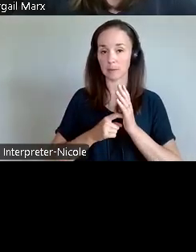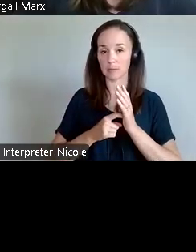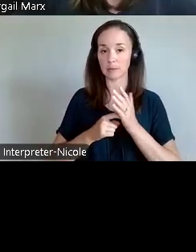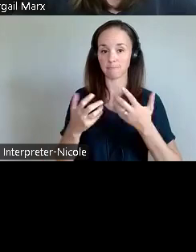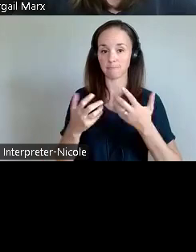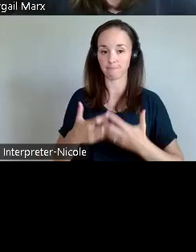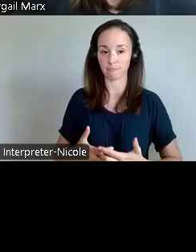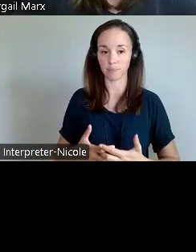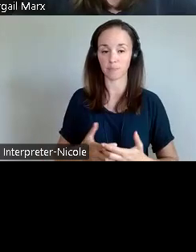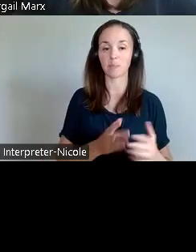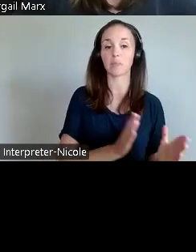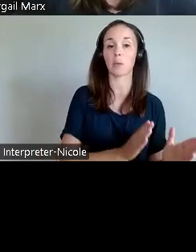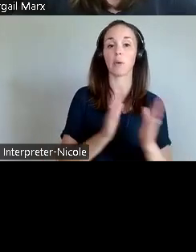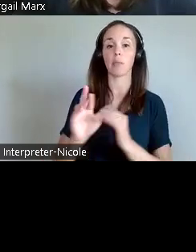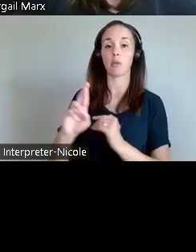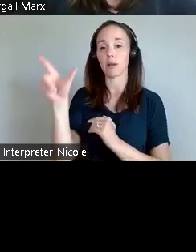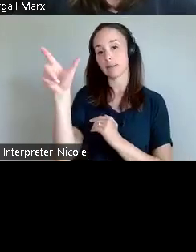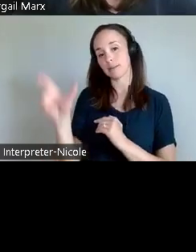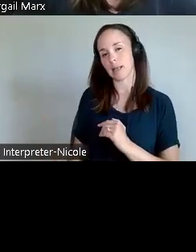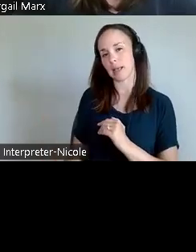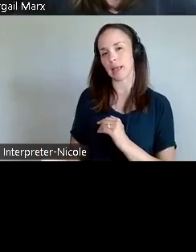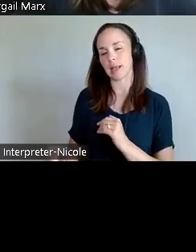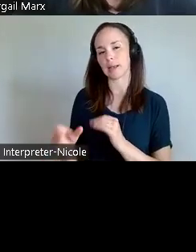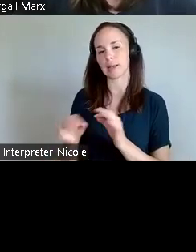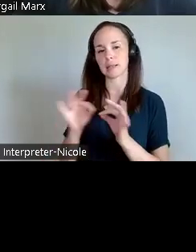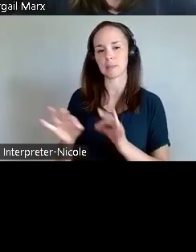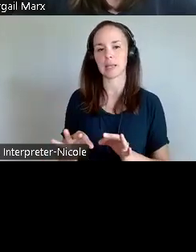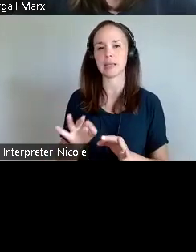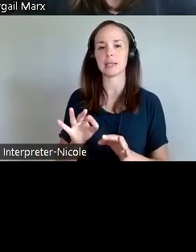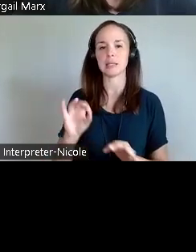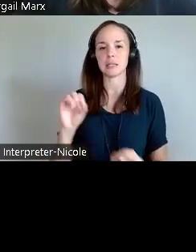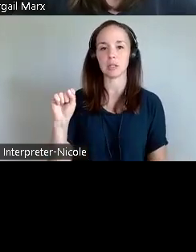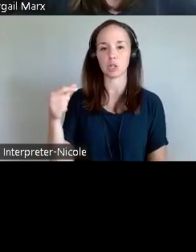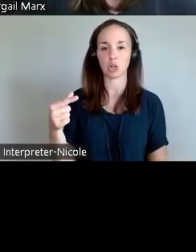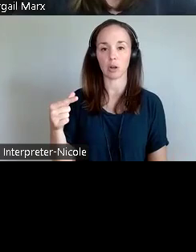side of the slide, we have some information listed about speech generating devices or SGD is one of